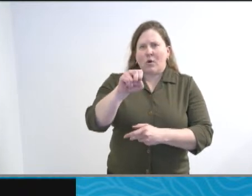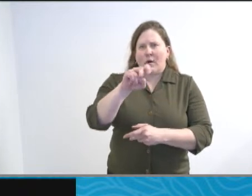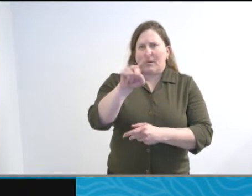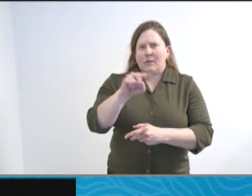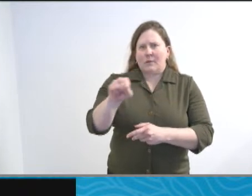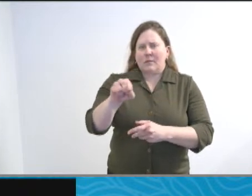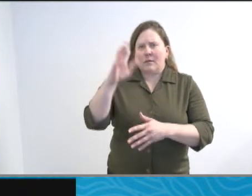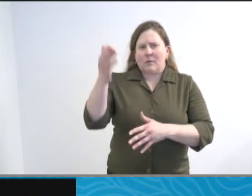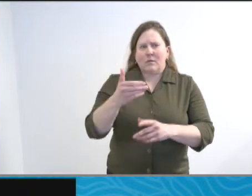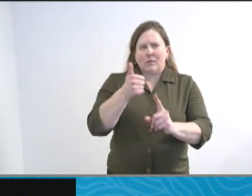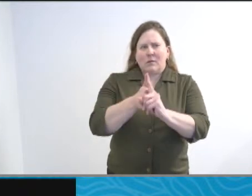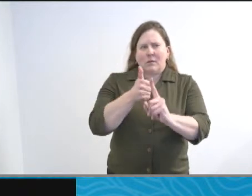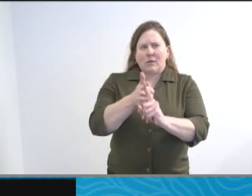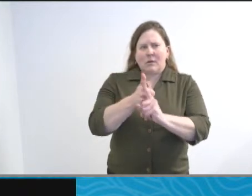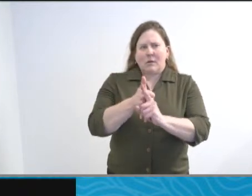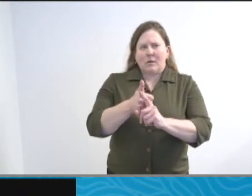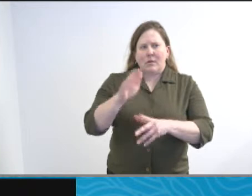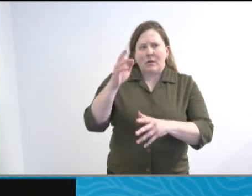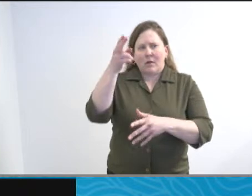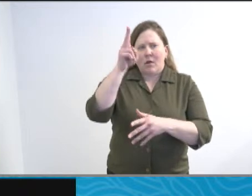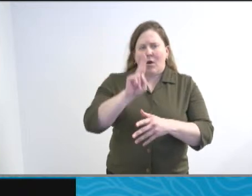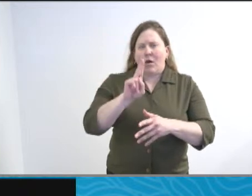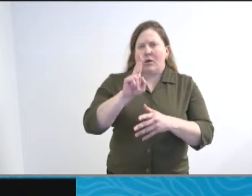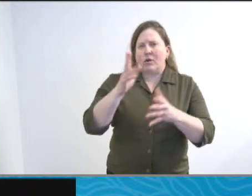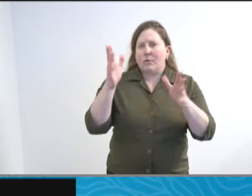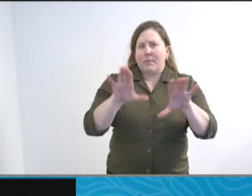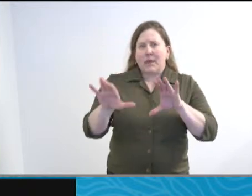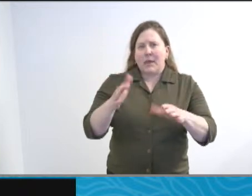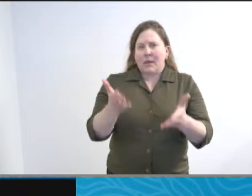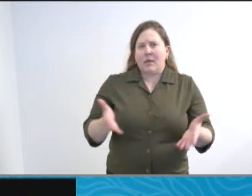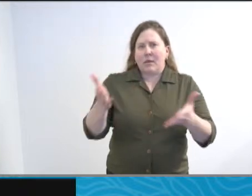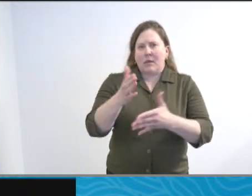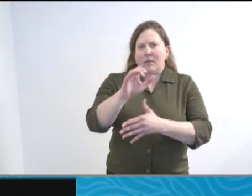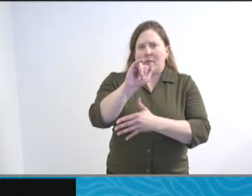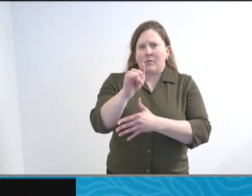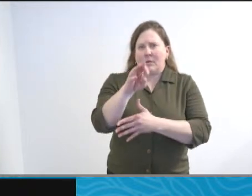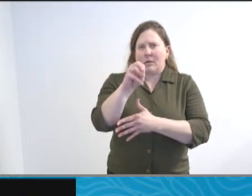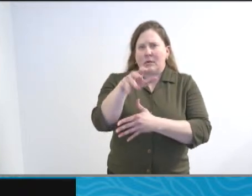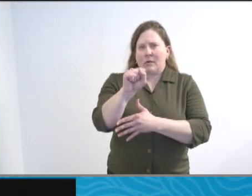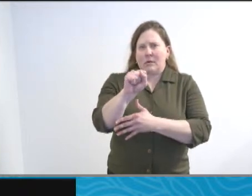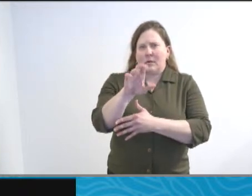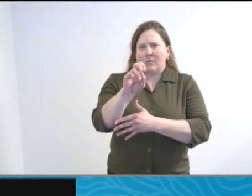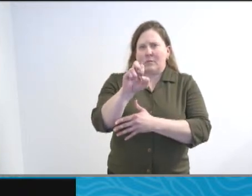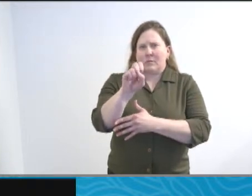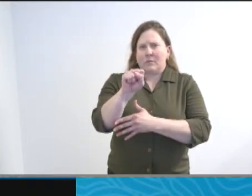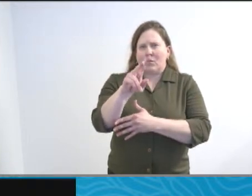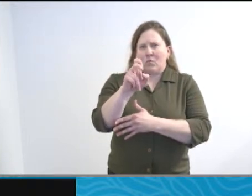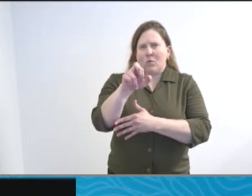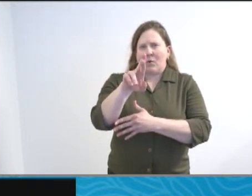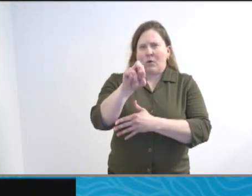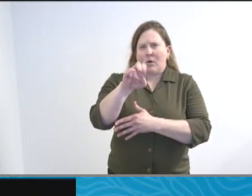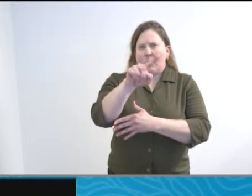Sure, thank you. It's an honor to be here, appreciate the time. My name is James Suarez. I am the assistant to the superintendent.